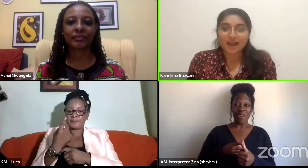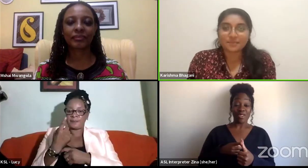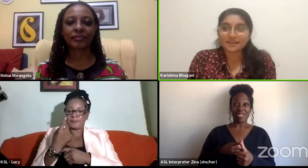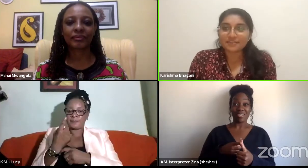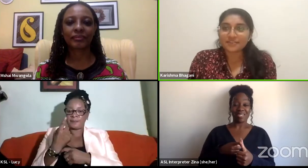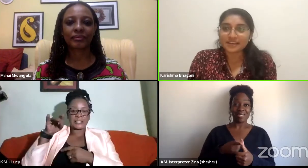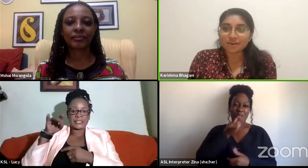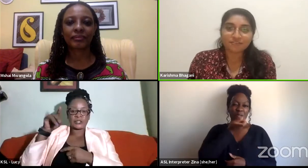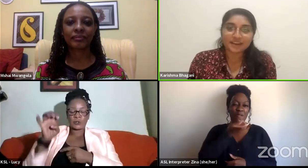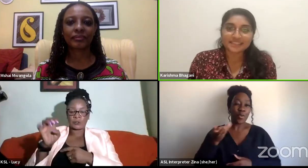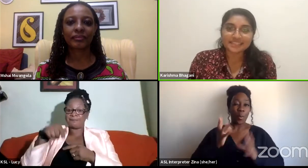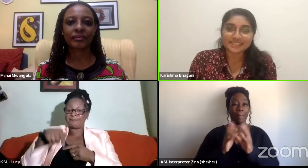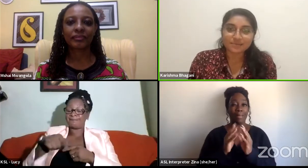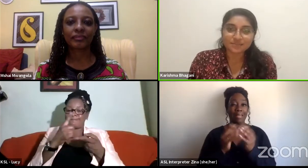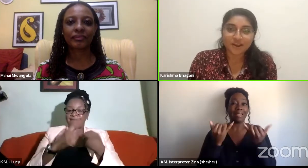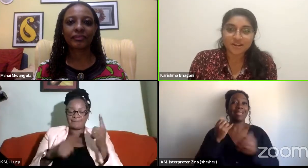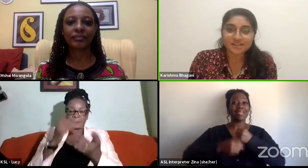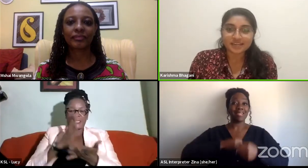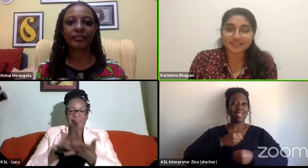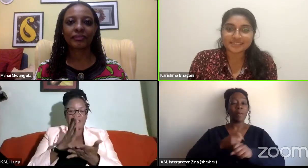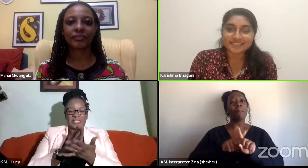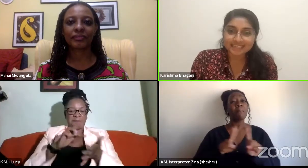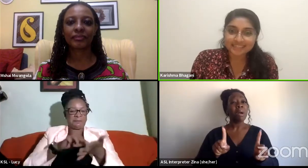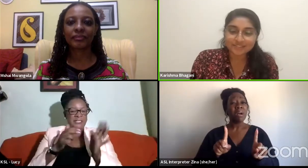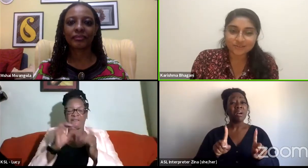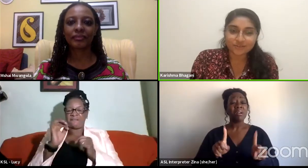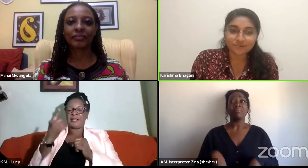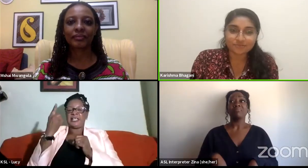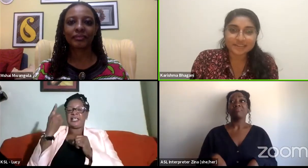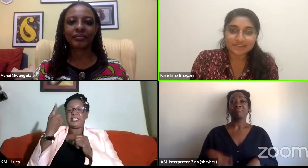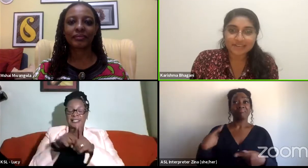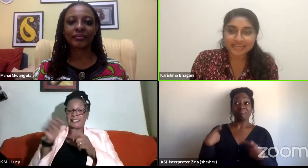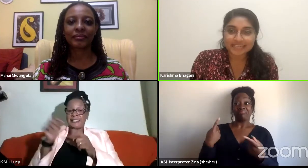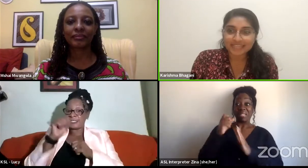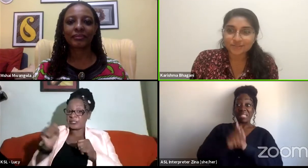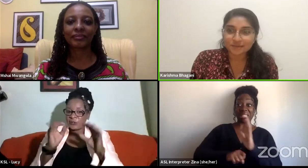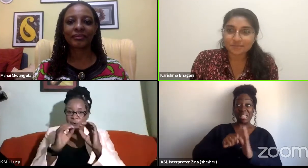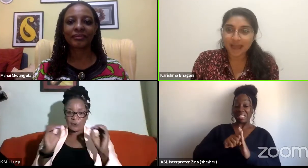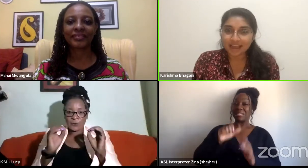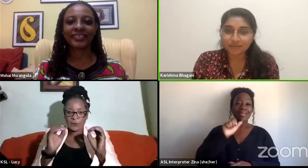but definitely not first in terms of our season. So really, really excited to be back